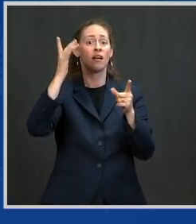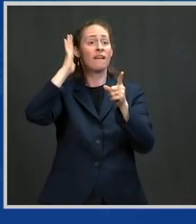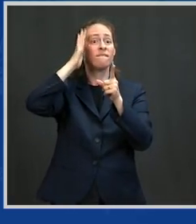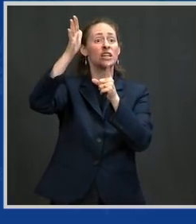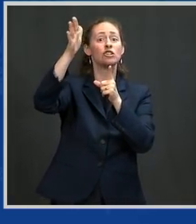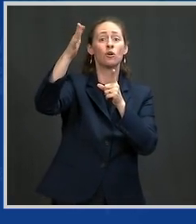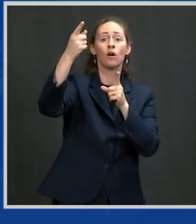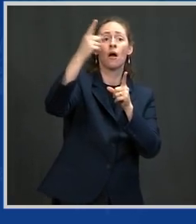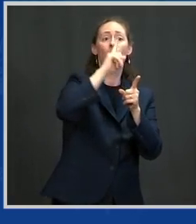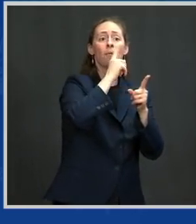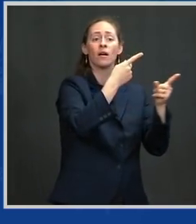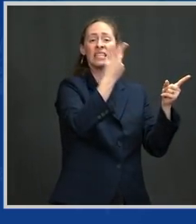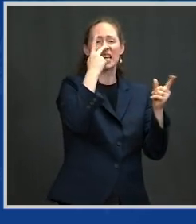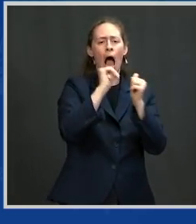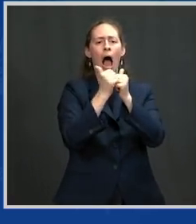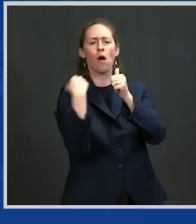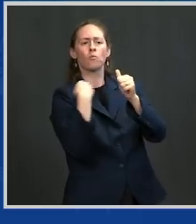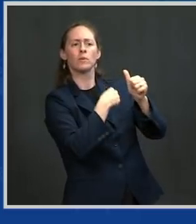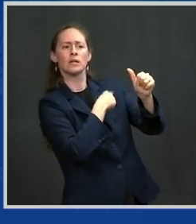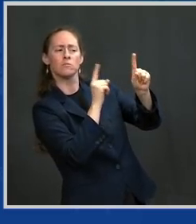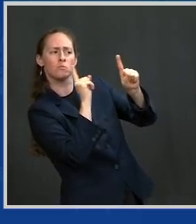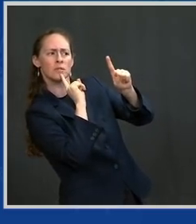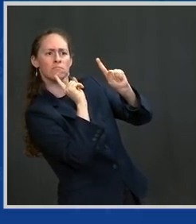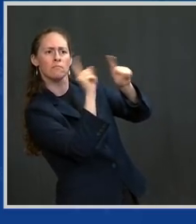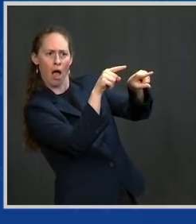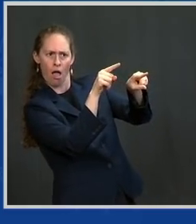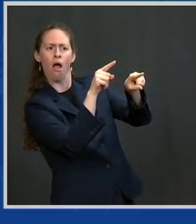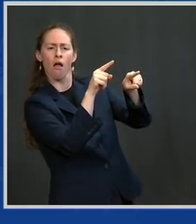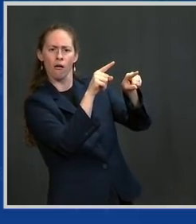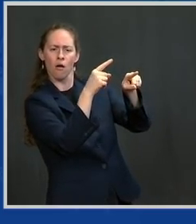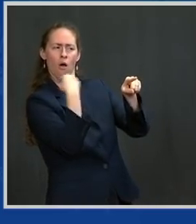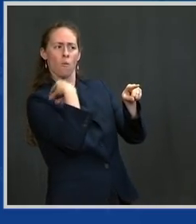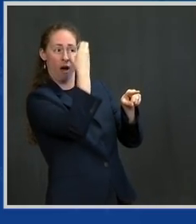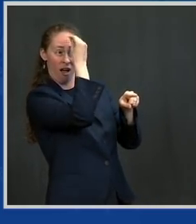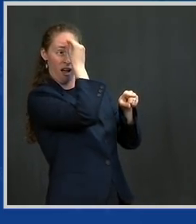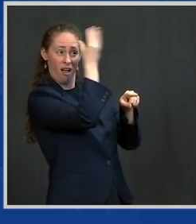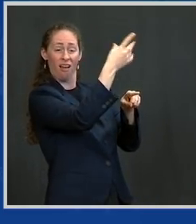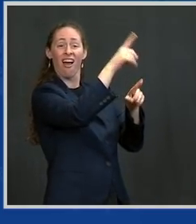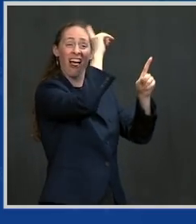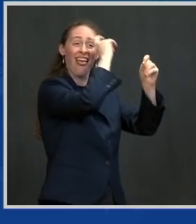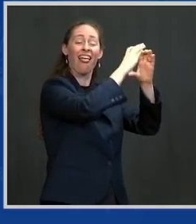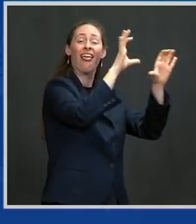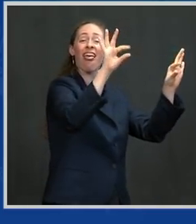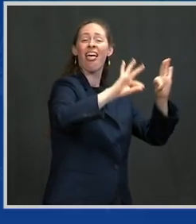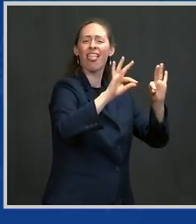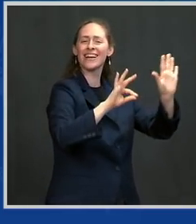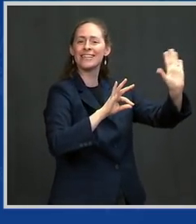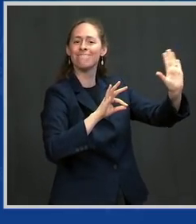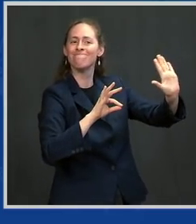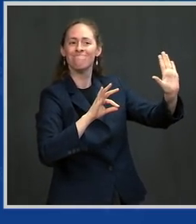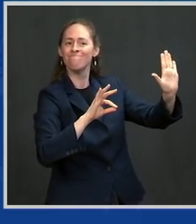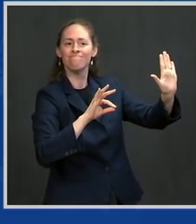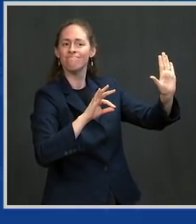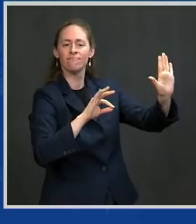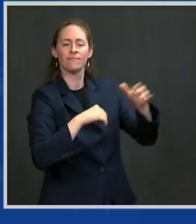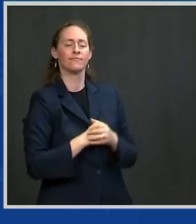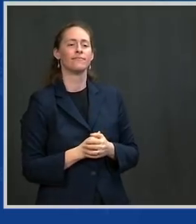We all concluded we're going to prove them wrong. And now I'm happy to take some questions. Cecilia Vega of ABC.